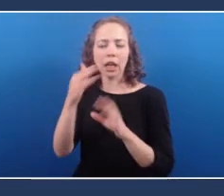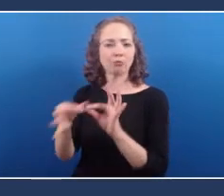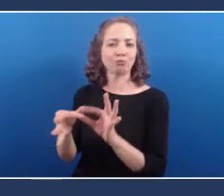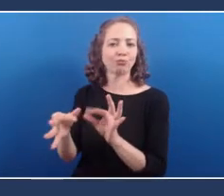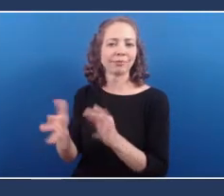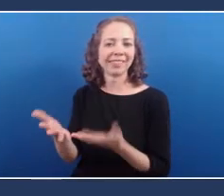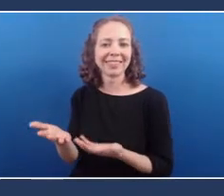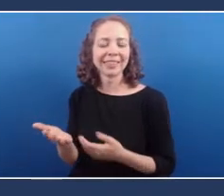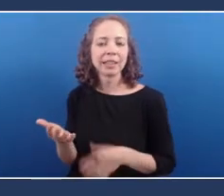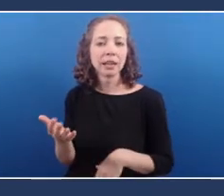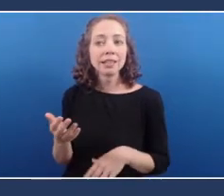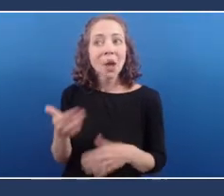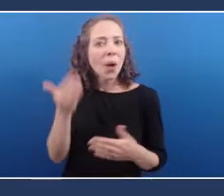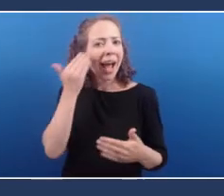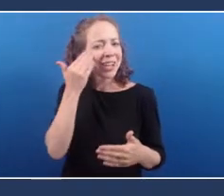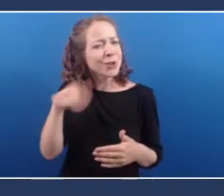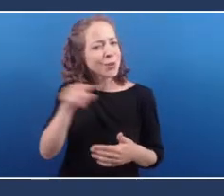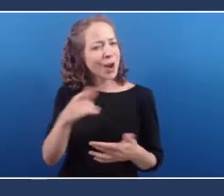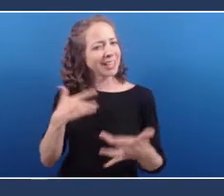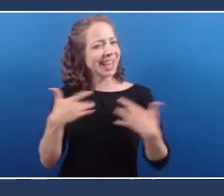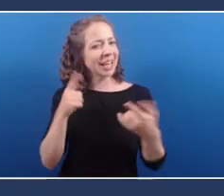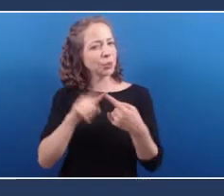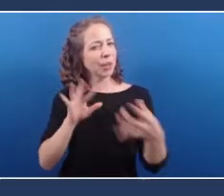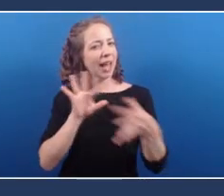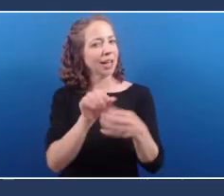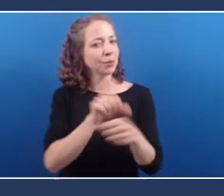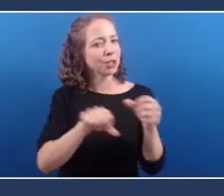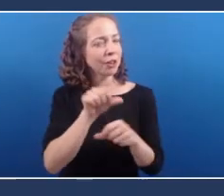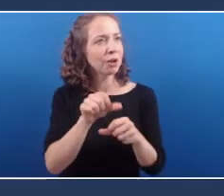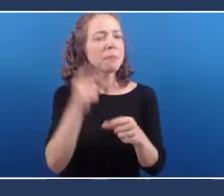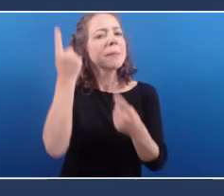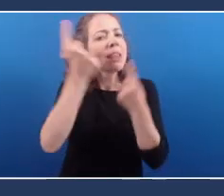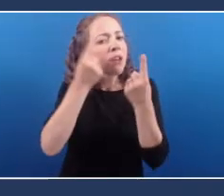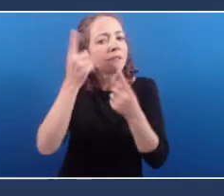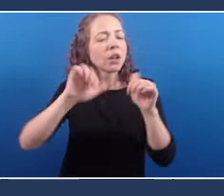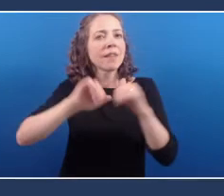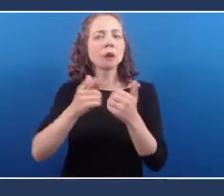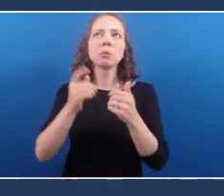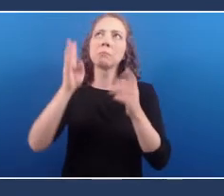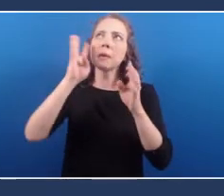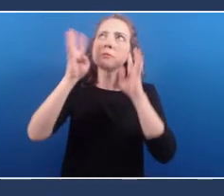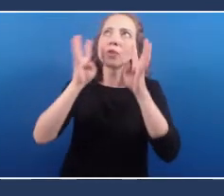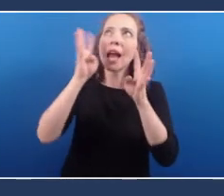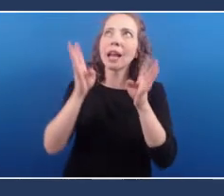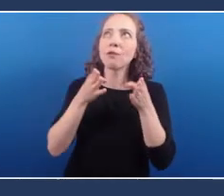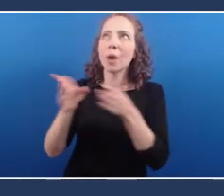be connecting, be thoughtful about connecting and communicating in different ways that may be helpful, depending on people’s disabilities.